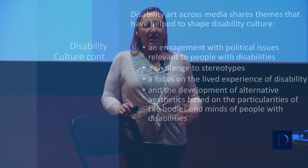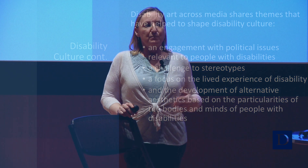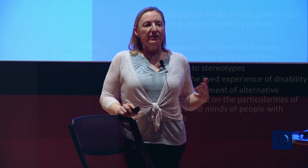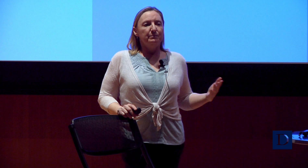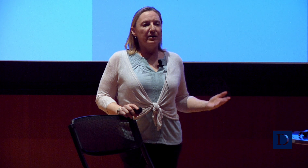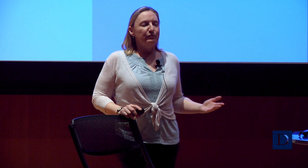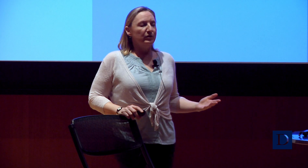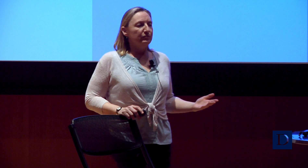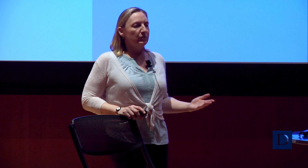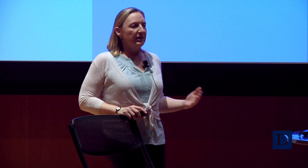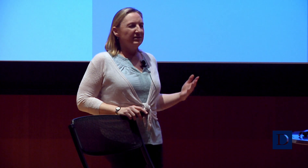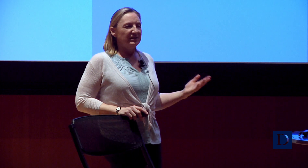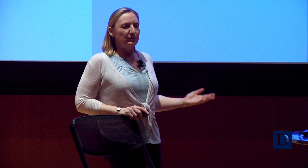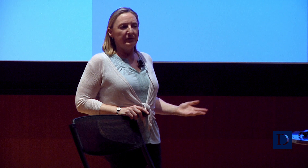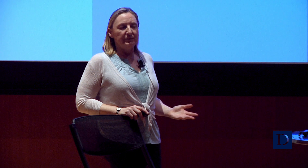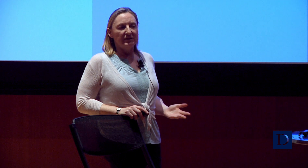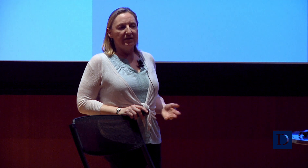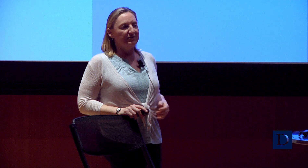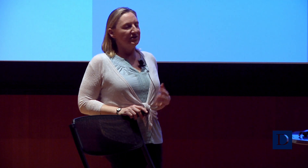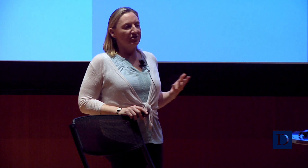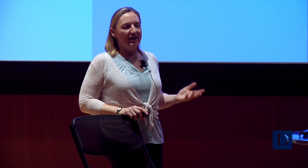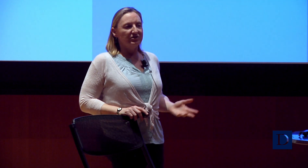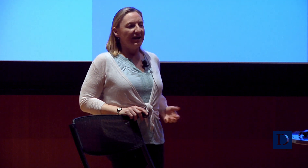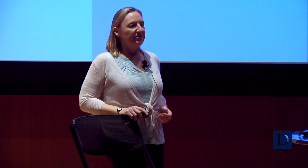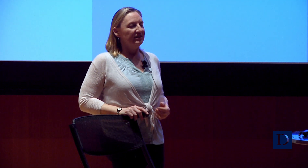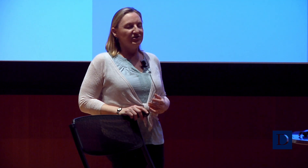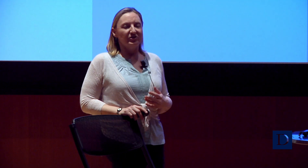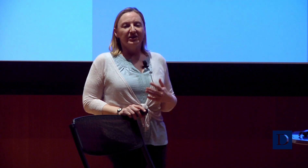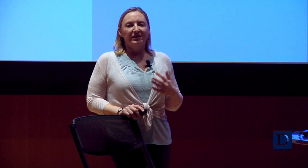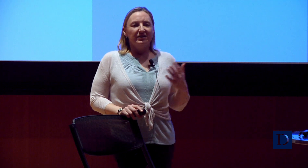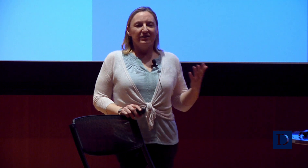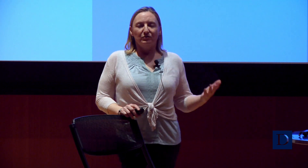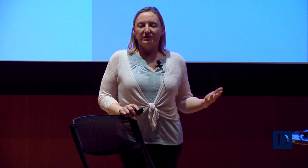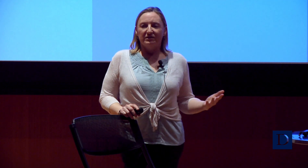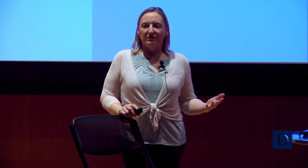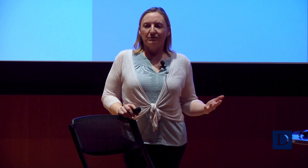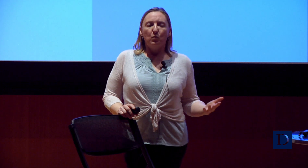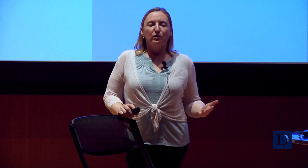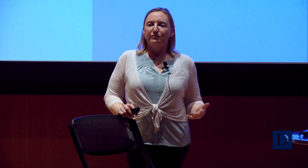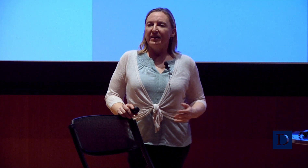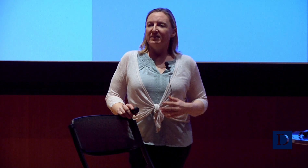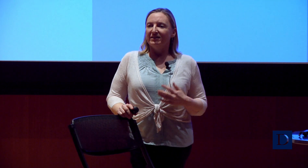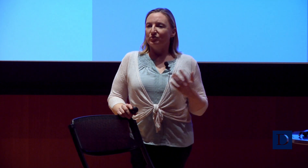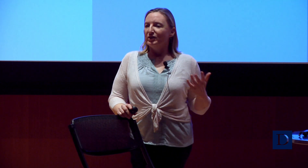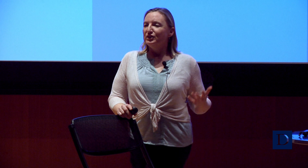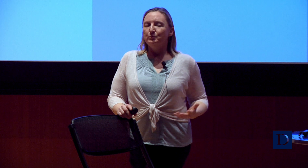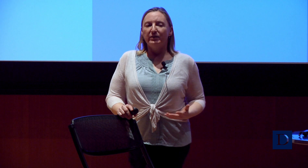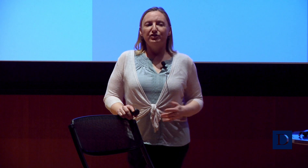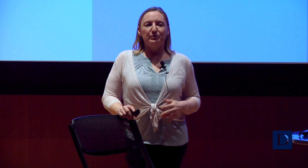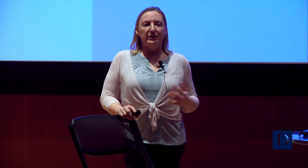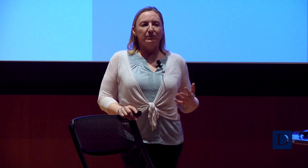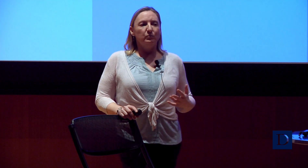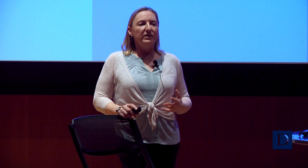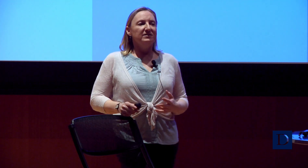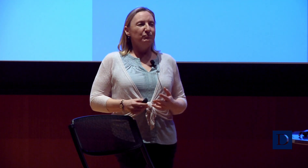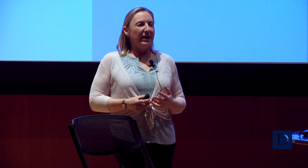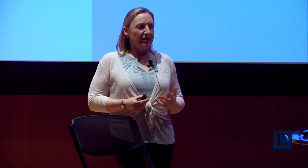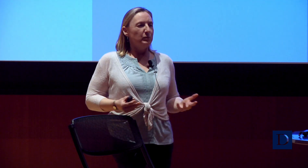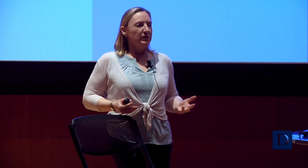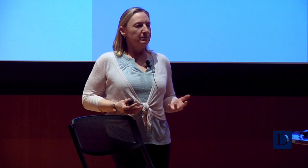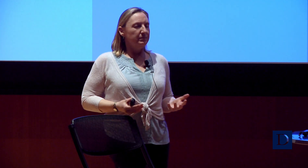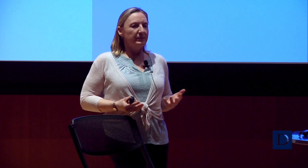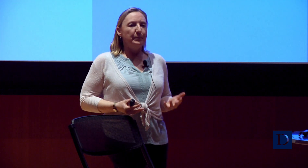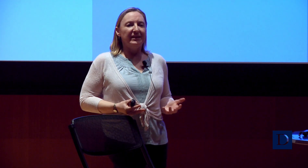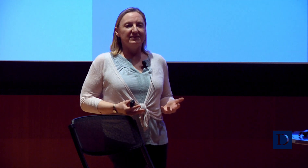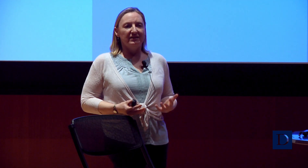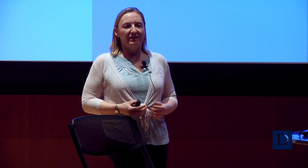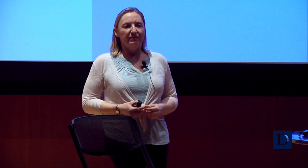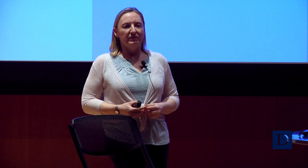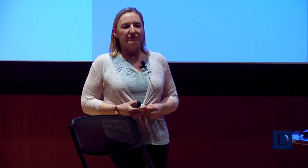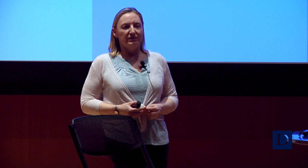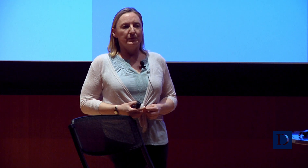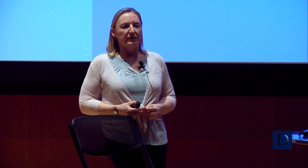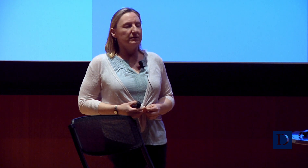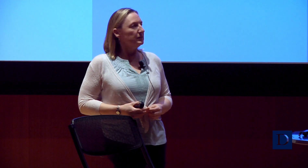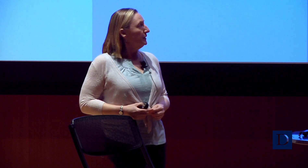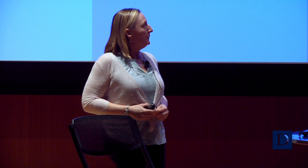Not a metaphor for non-disabled people’s otherness, or outsiderness, or moral failings, or inspiration, but what is the actual complexity of the lived experience?